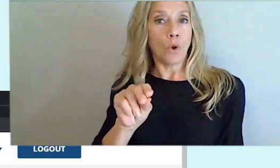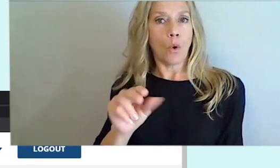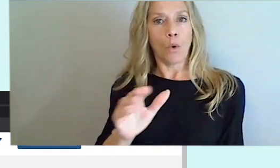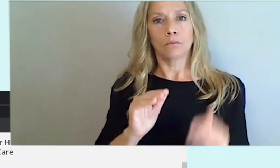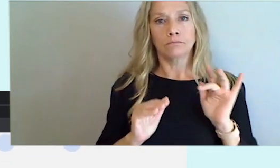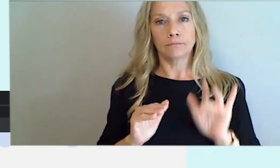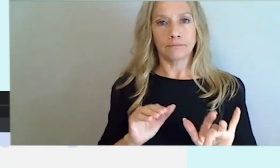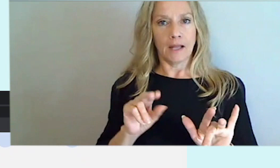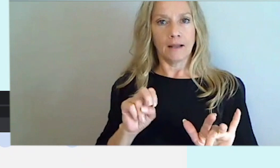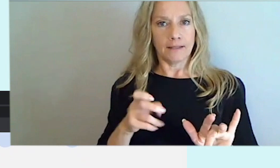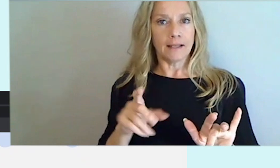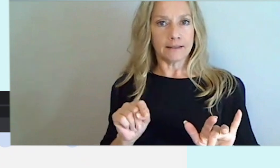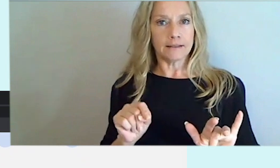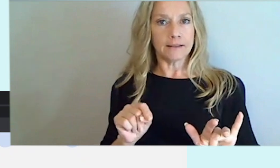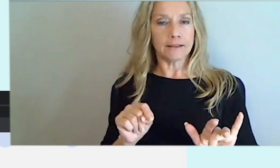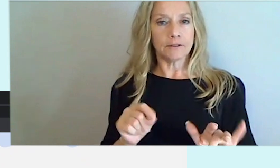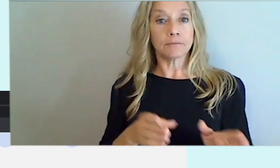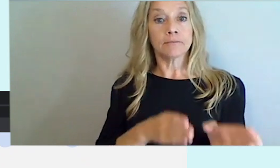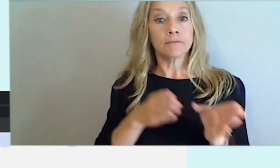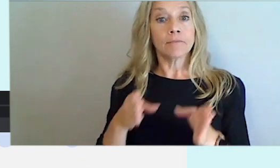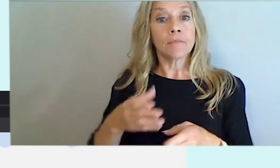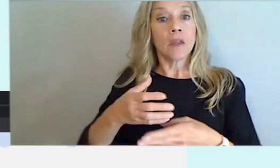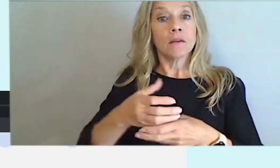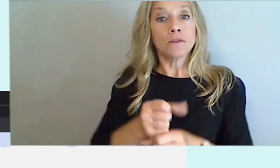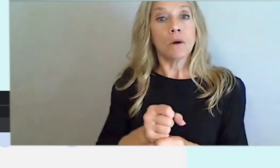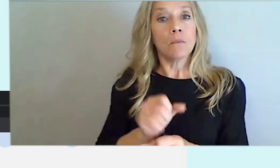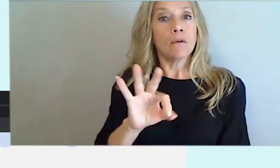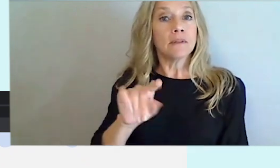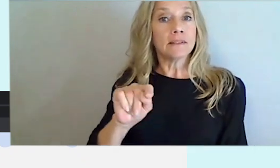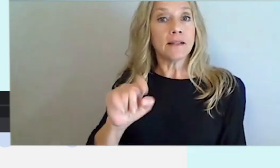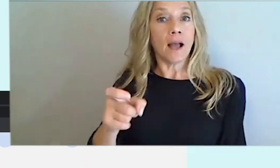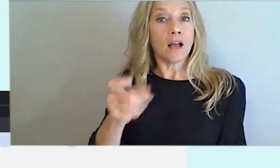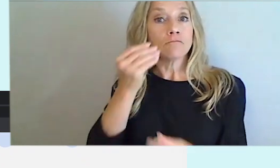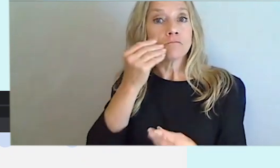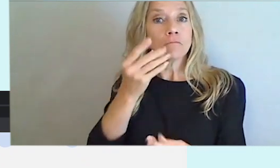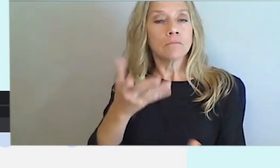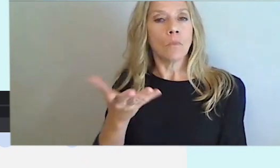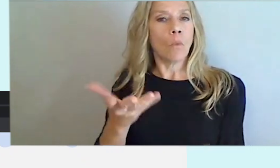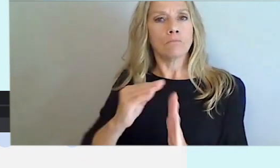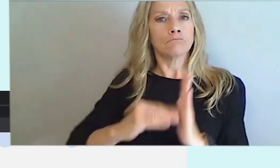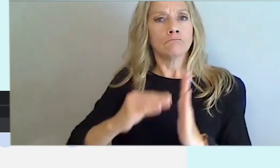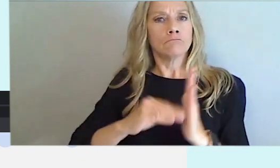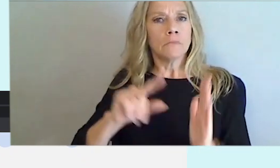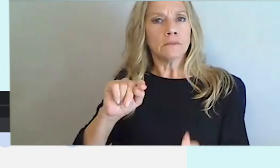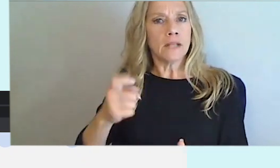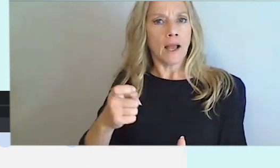The summary tax information page shows what tax filing information needs to be reviewed for the household.